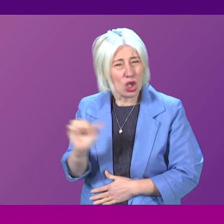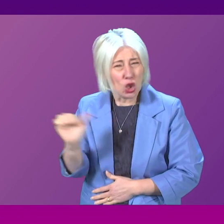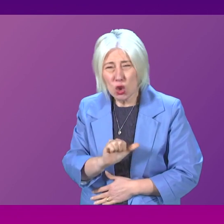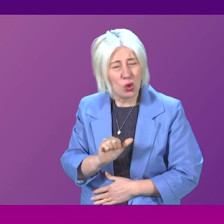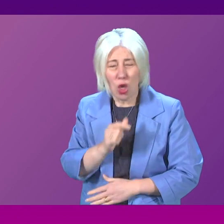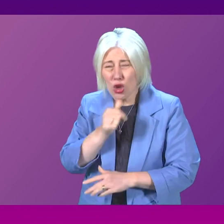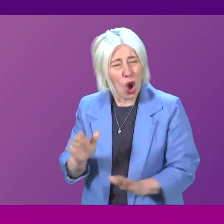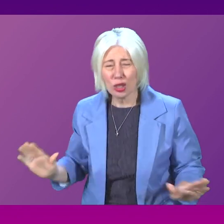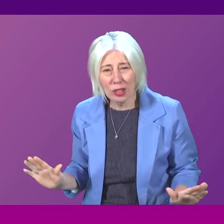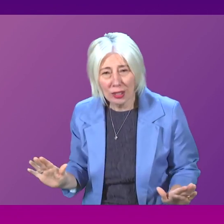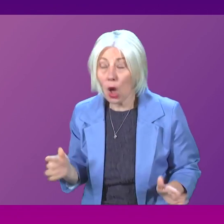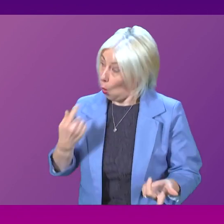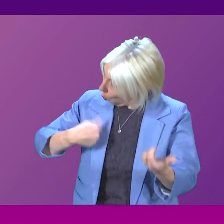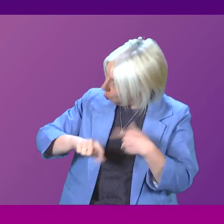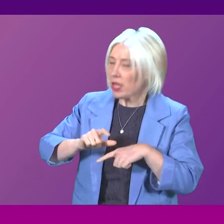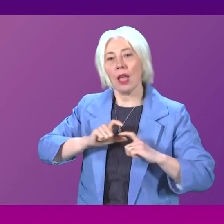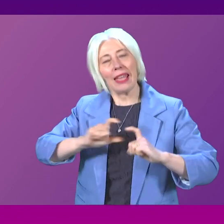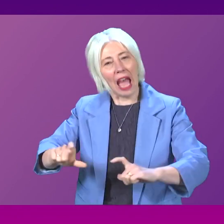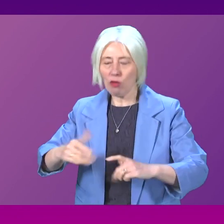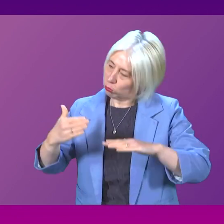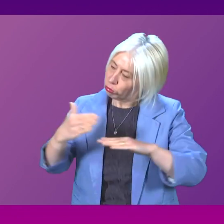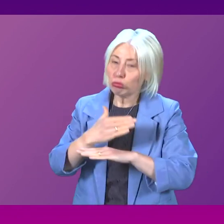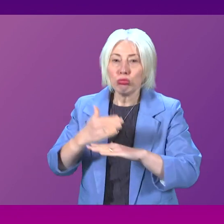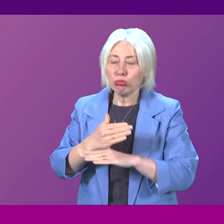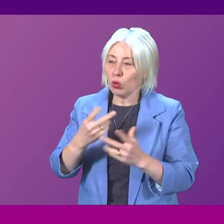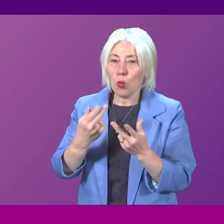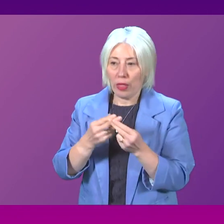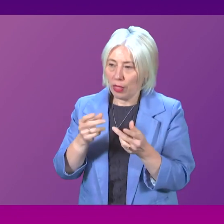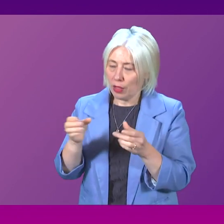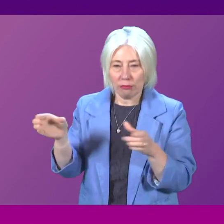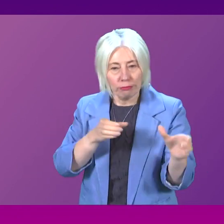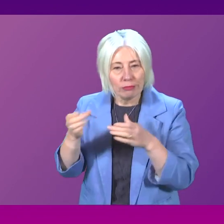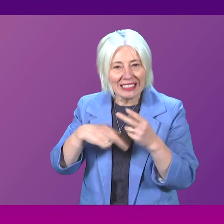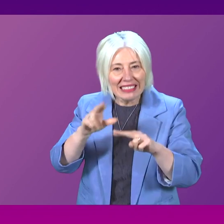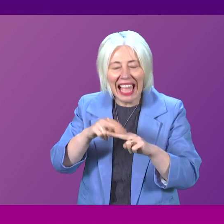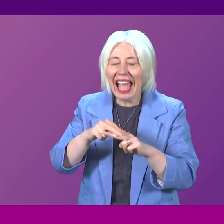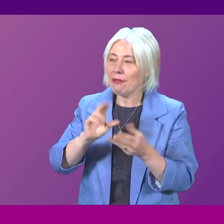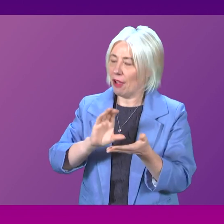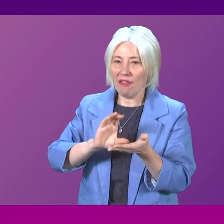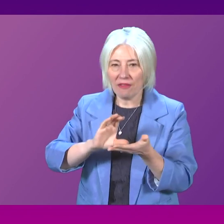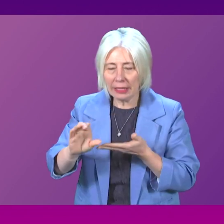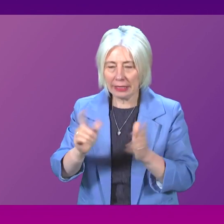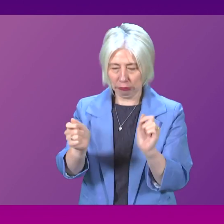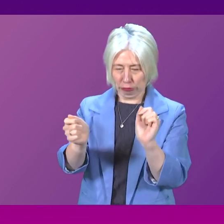We will continue to take the actions around staffing, funding and redesigning care to